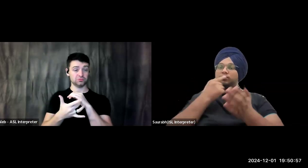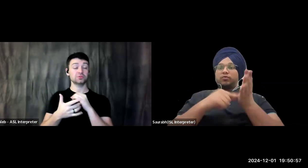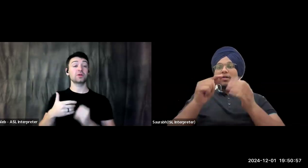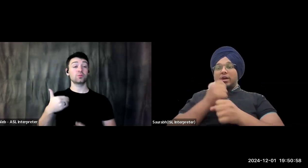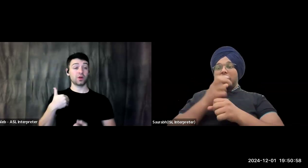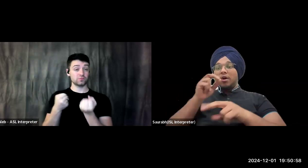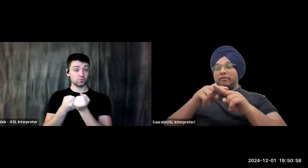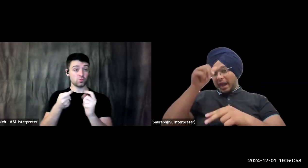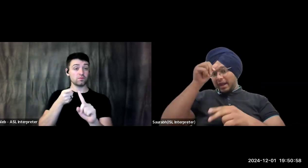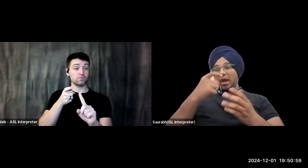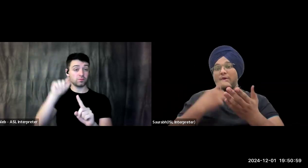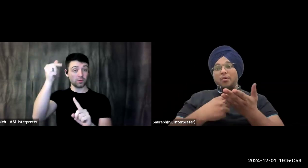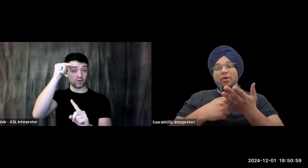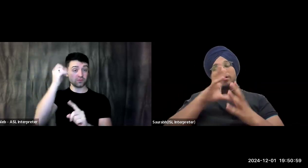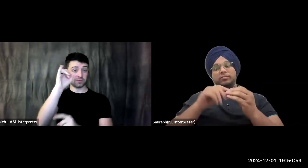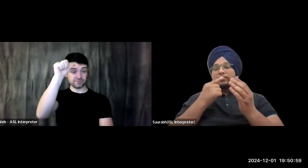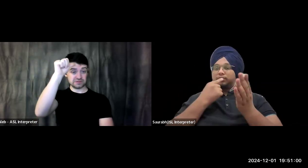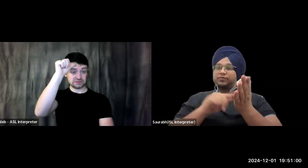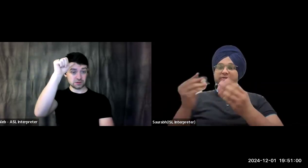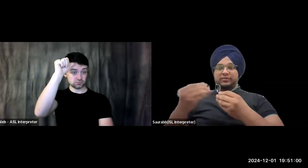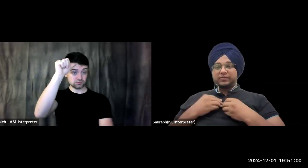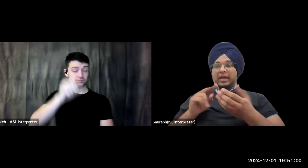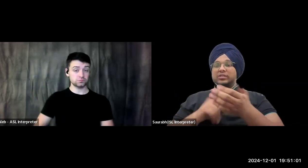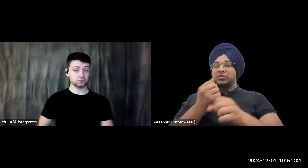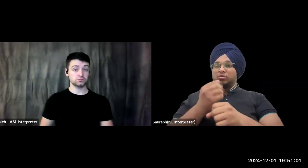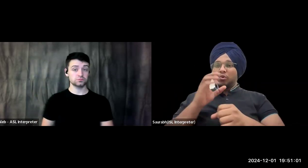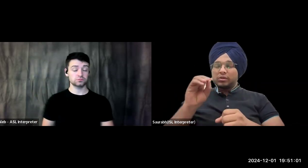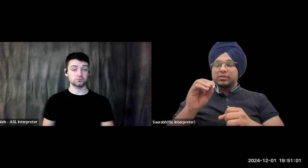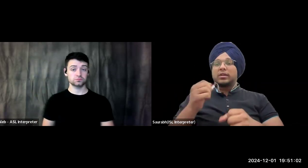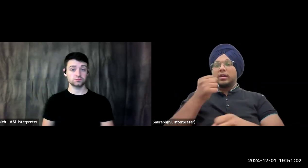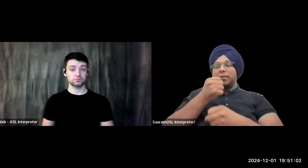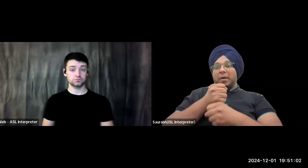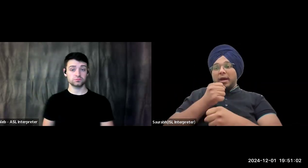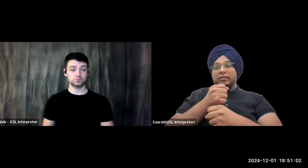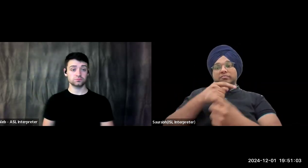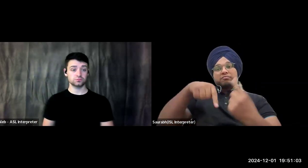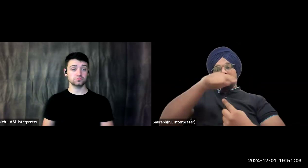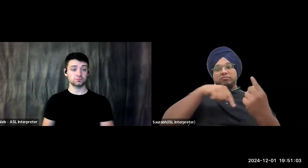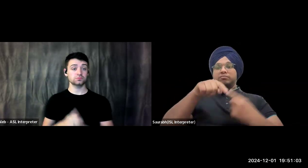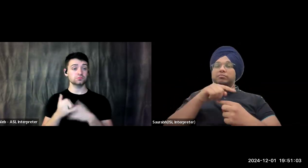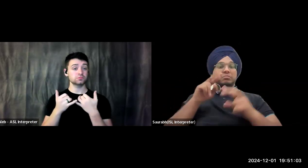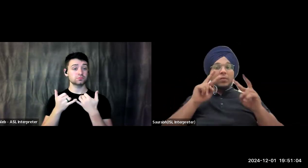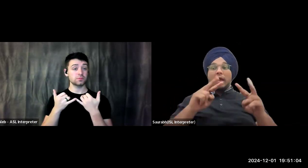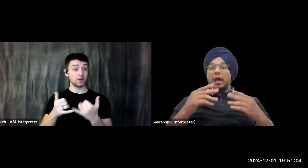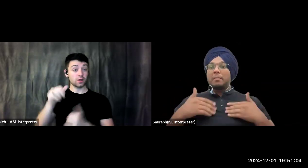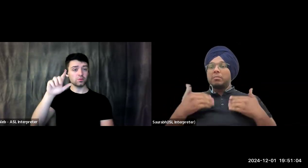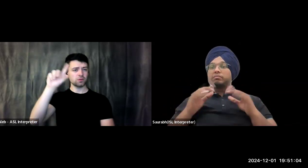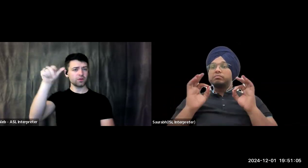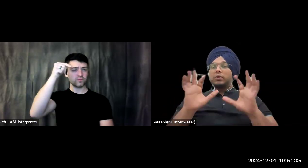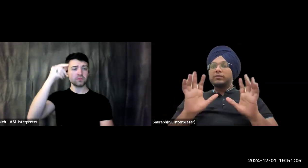And NGOs. Now government is happy to see this